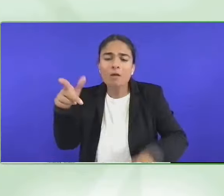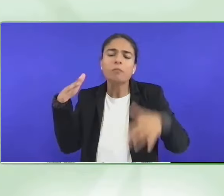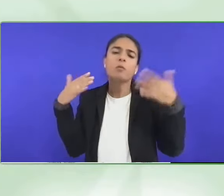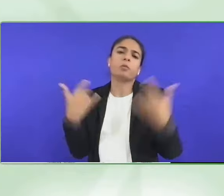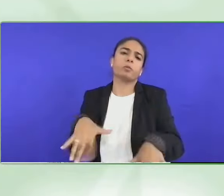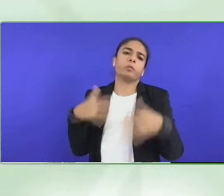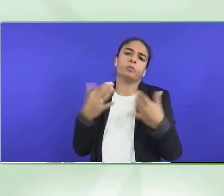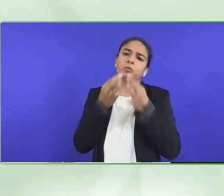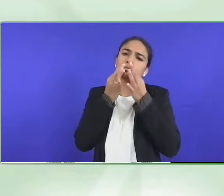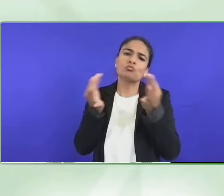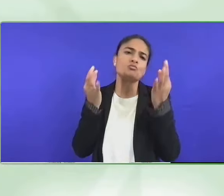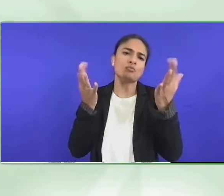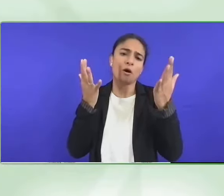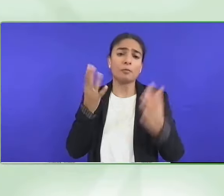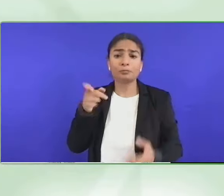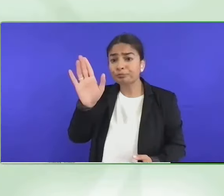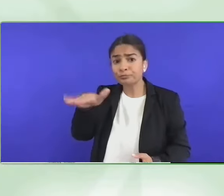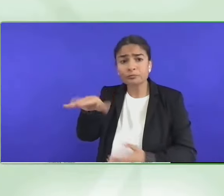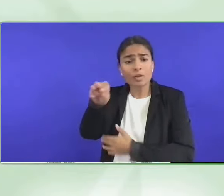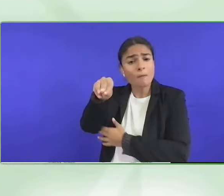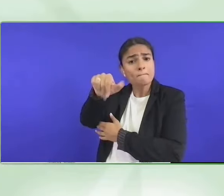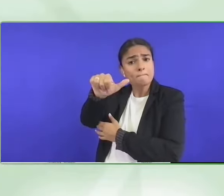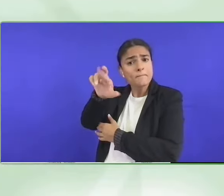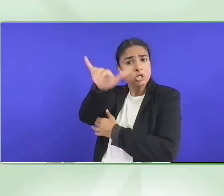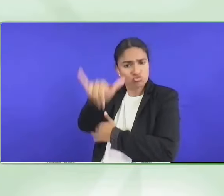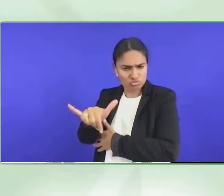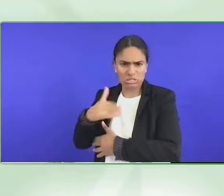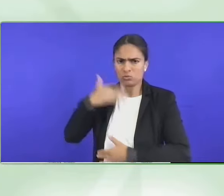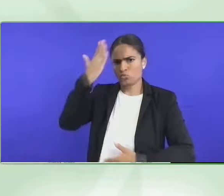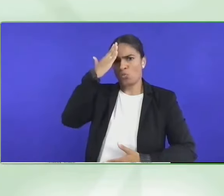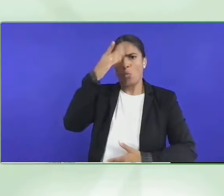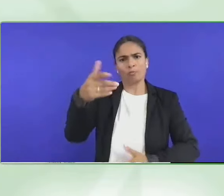advocacy journey which we will talk about tomorrow.